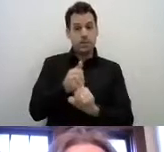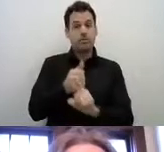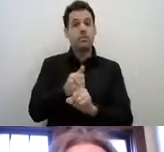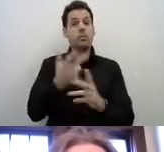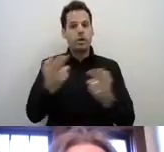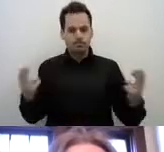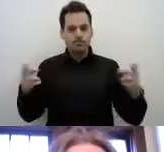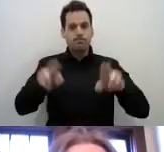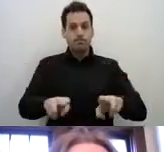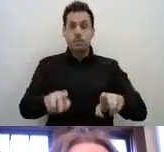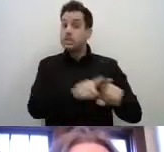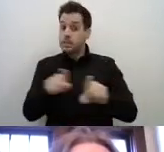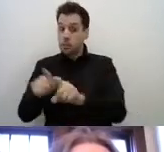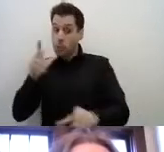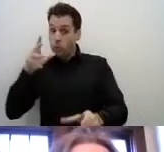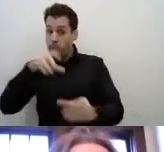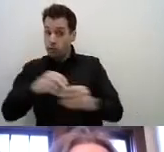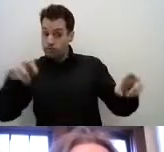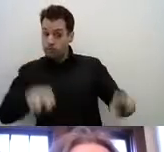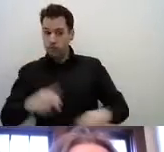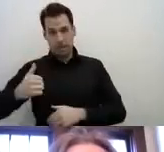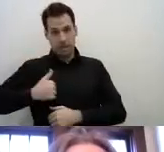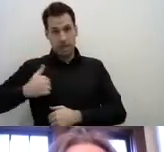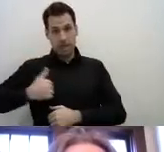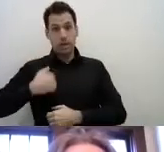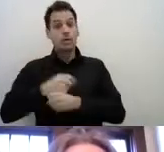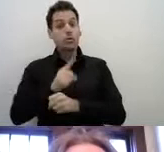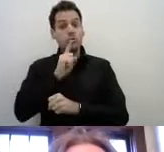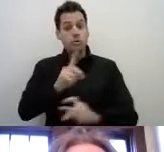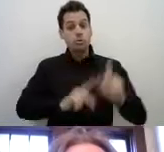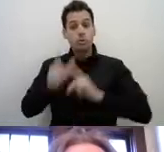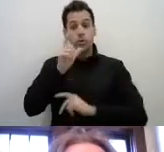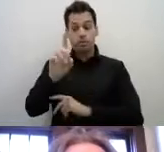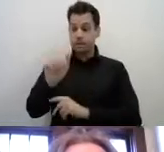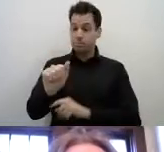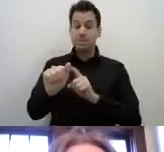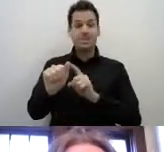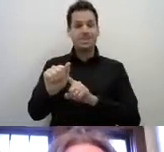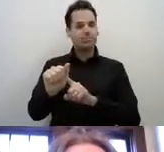like canada on how to ensure that the inclusion of people with disabilities in every aspect of